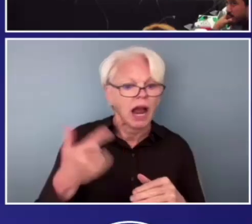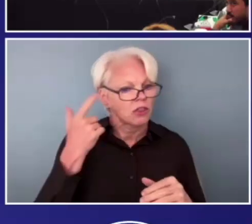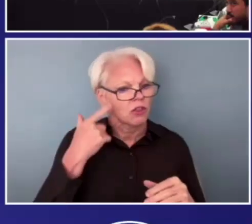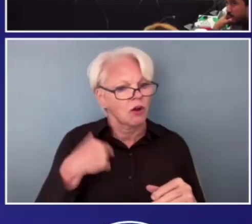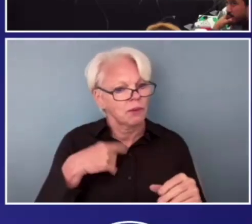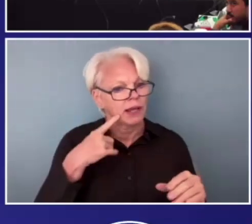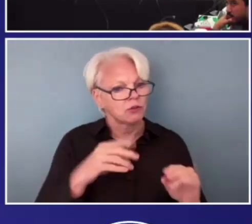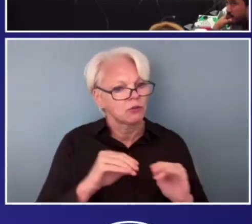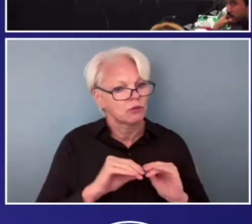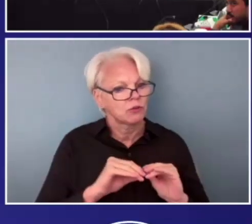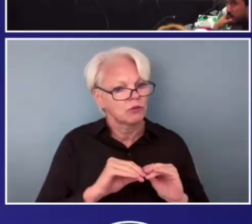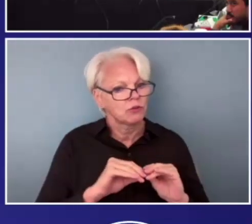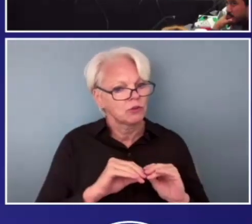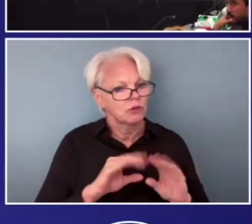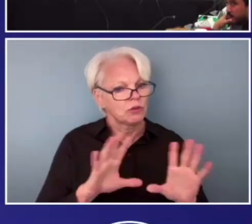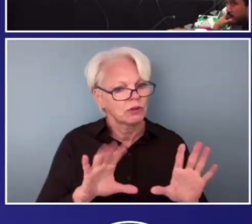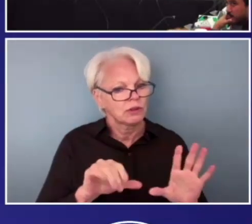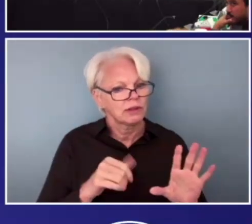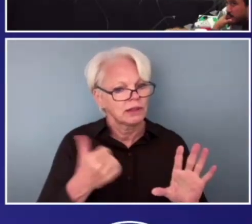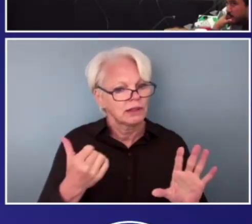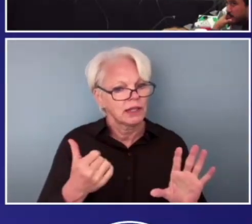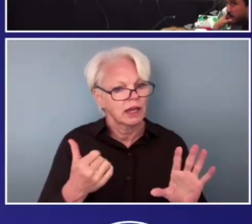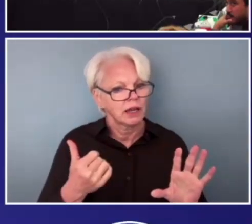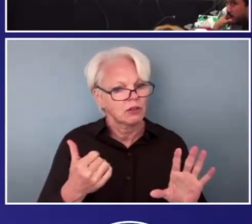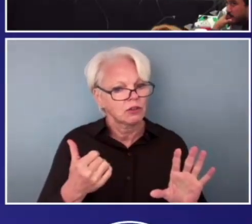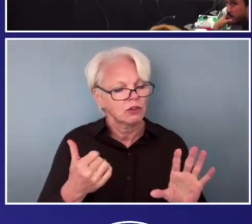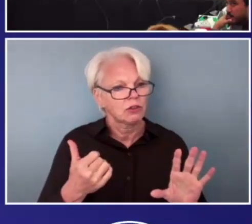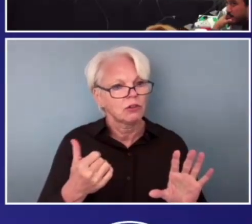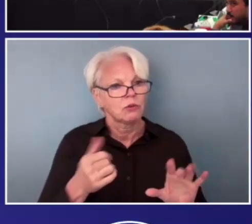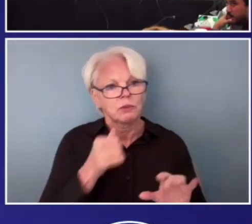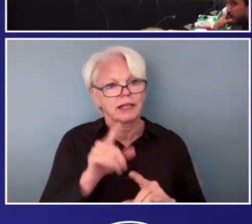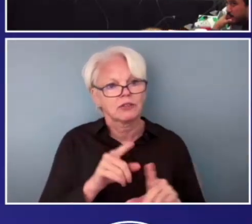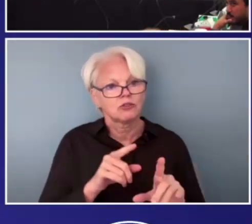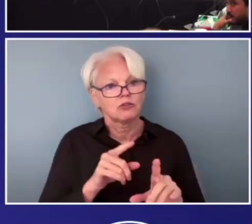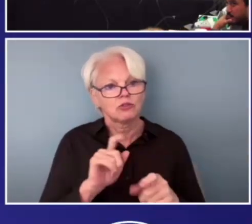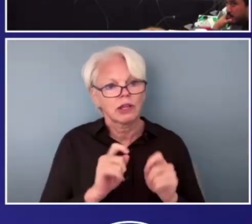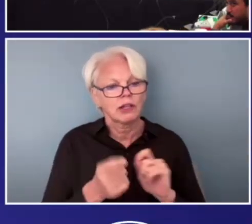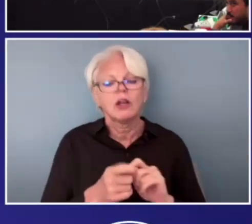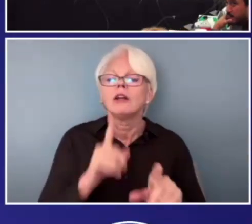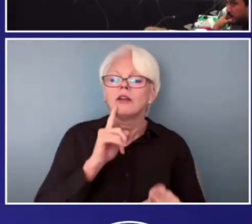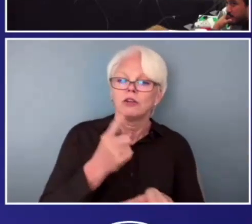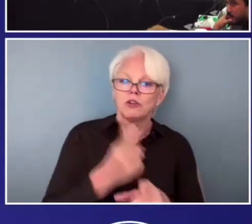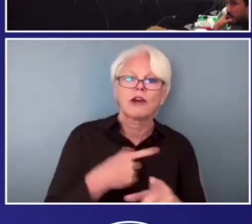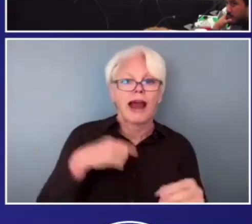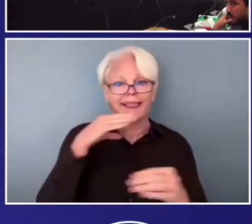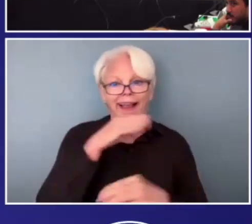the other stuff wasn't changing, the asterisks. Oh, yes. Would you -- I'm sorry I lied. Could you go back up a